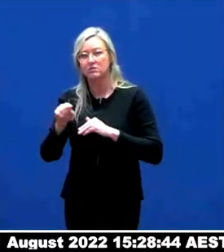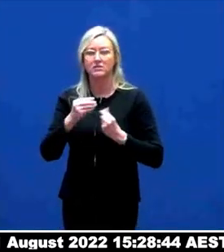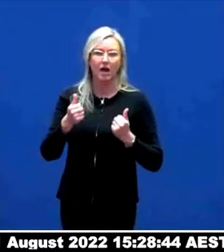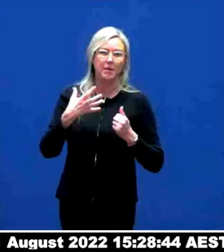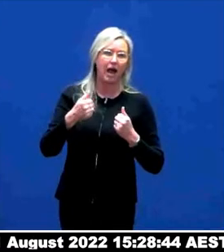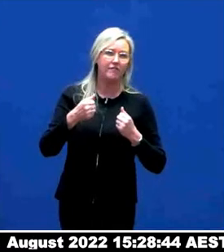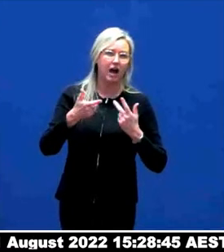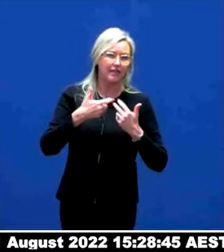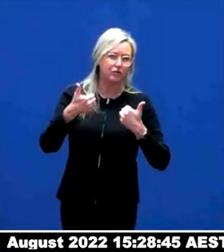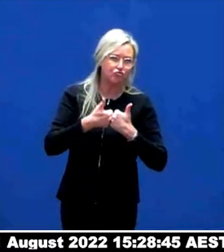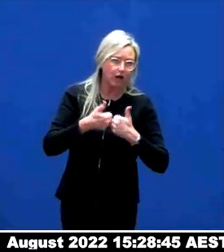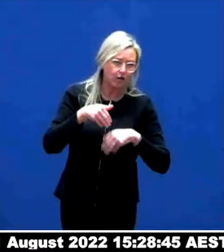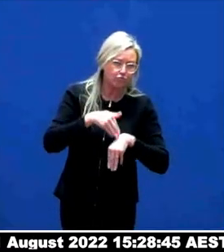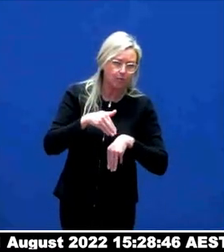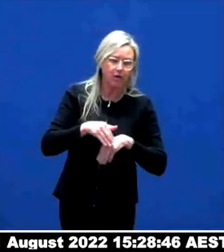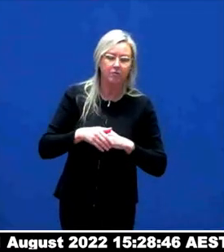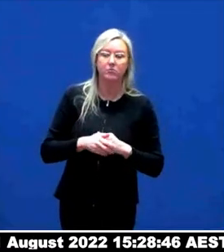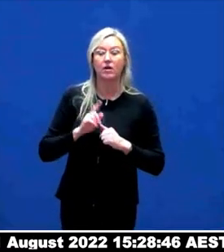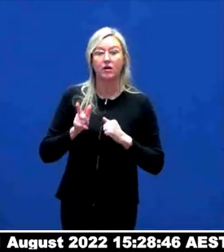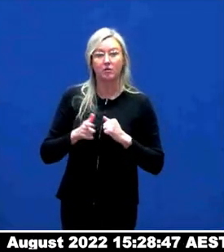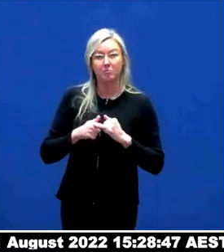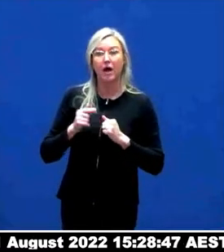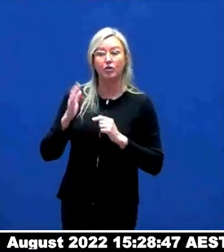You know, we had a run of people who managed to clean up their lives and stay out of